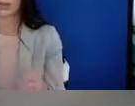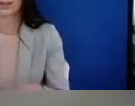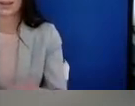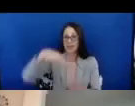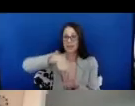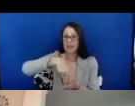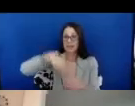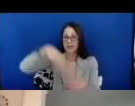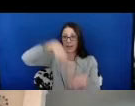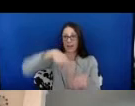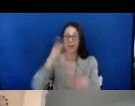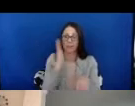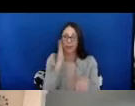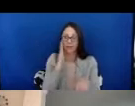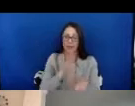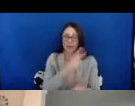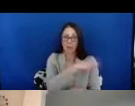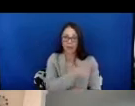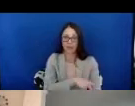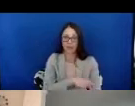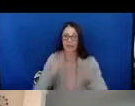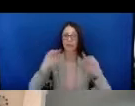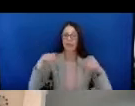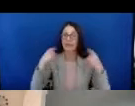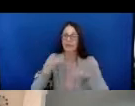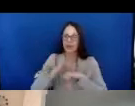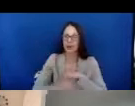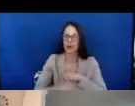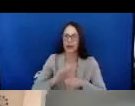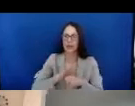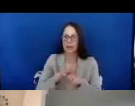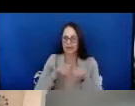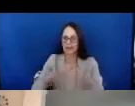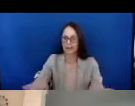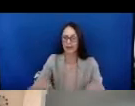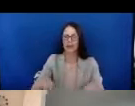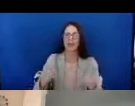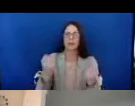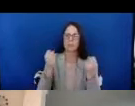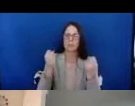15:56:13 Since the early pandemic hundreds of hospitals and states have developed such